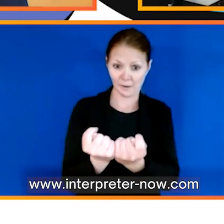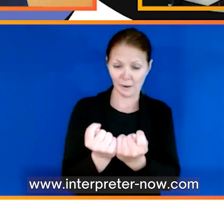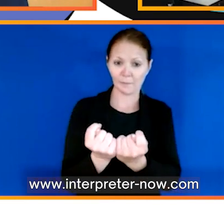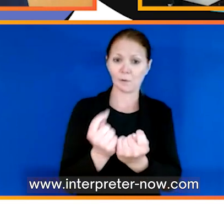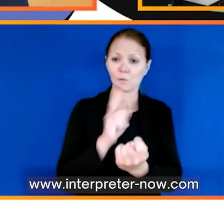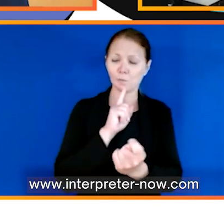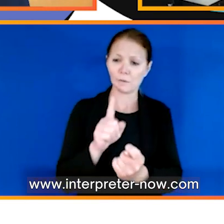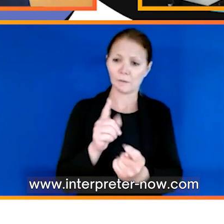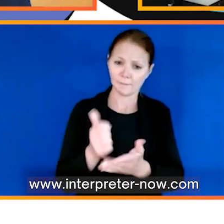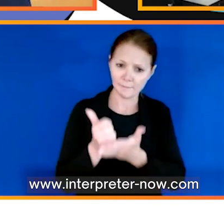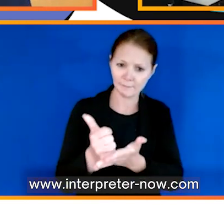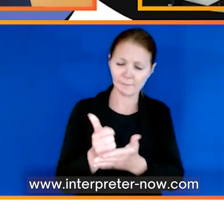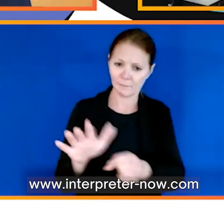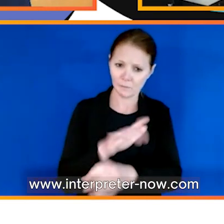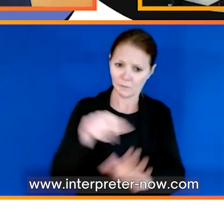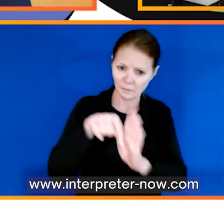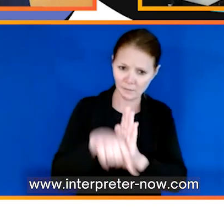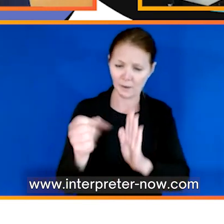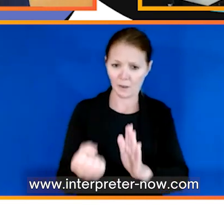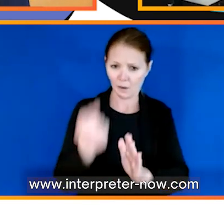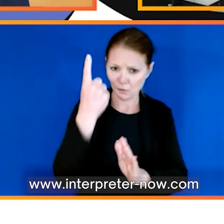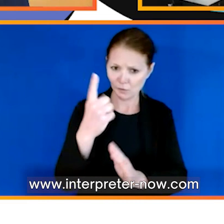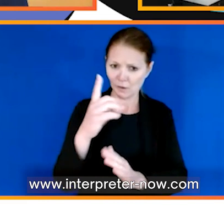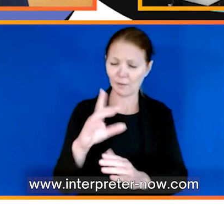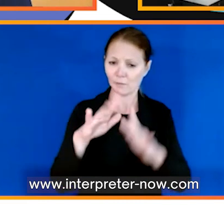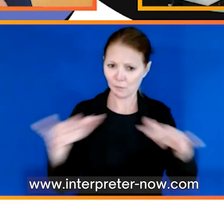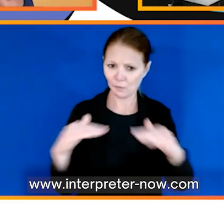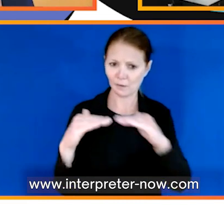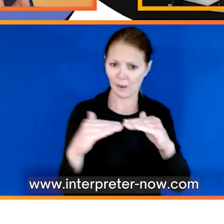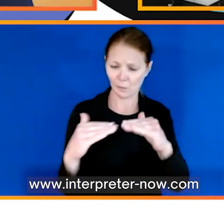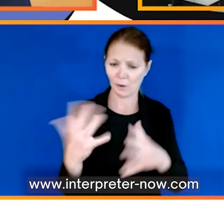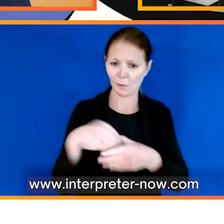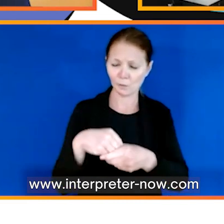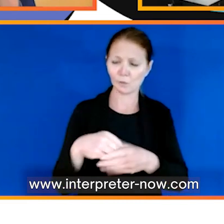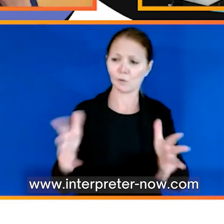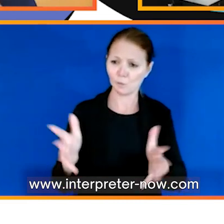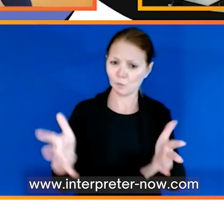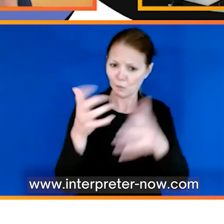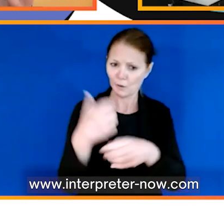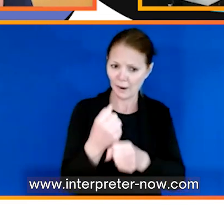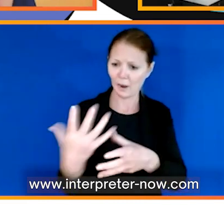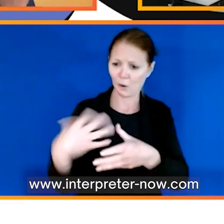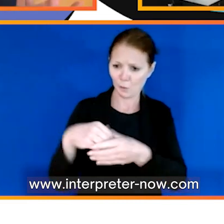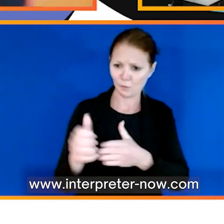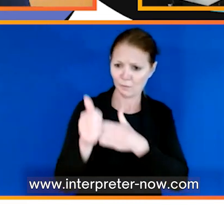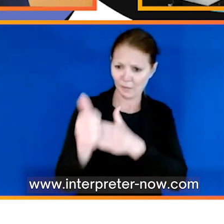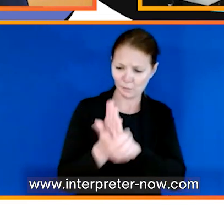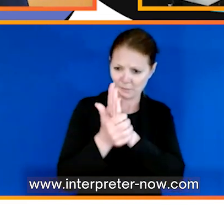and Inclusion, to create inclusive leadership skills, to understand how to develop empathy